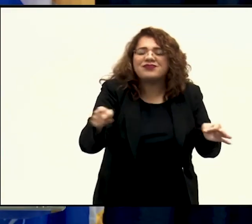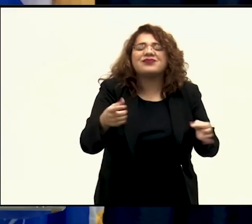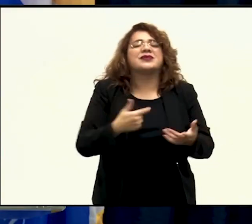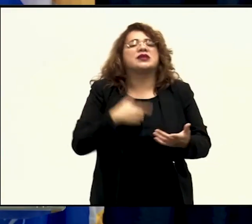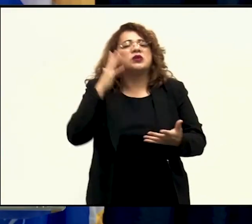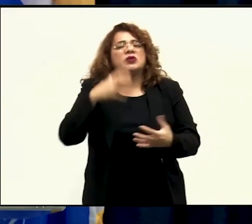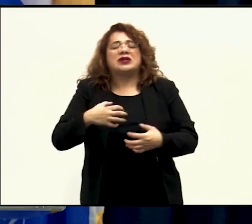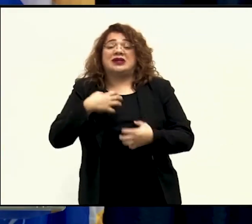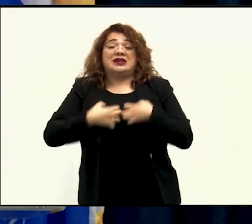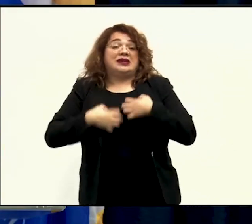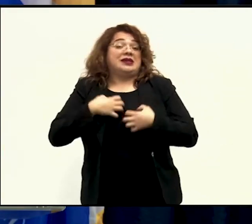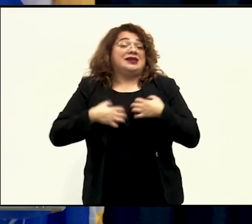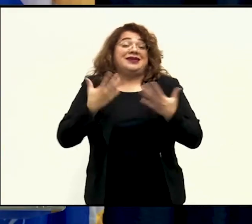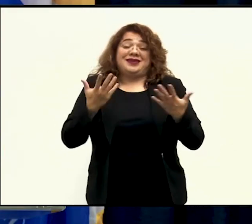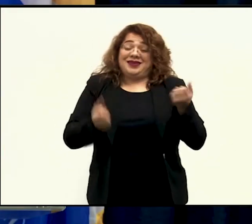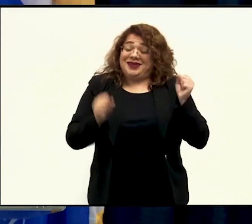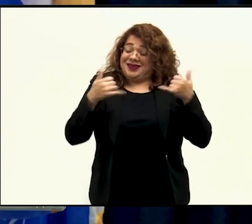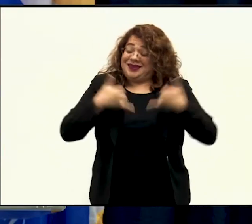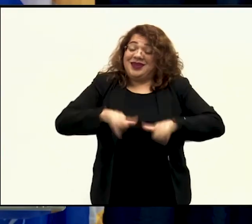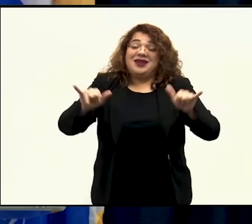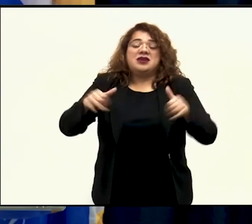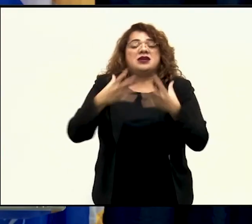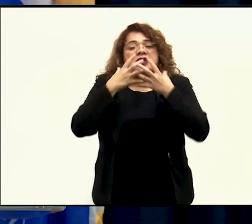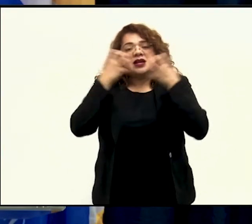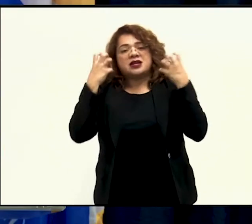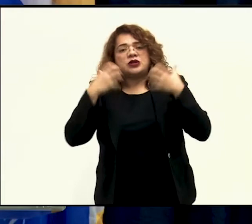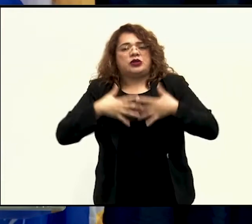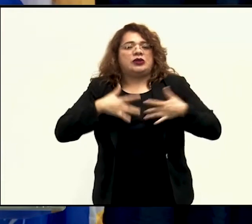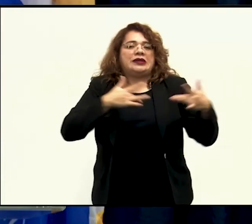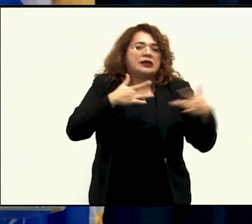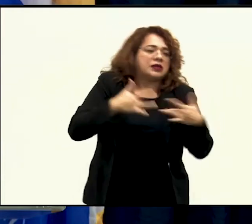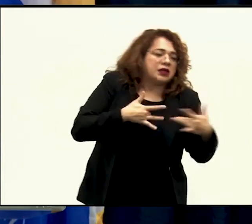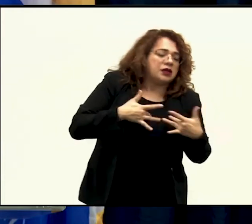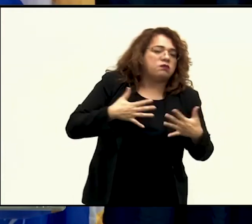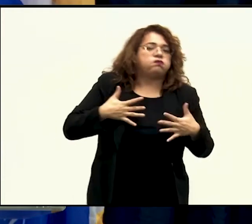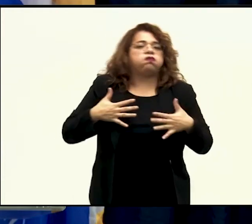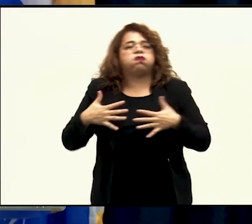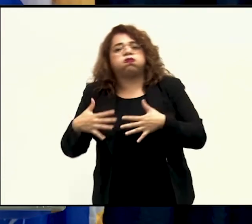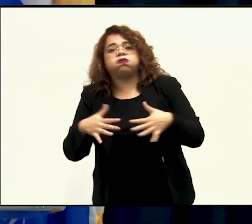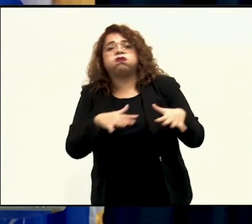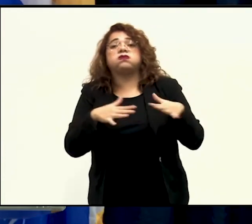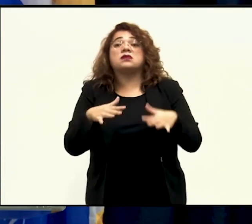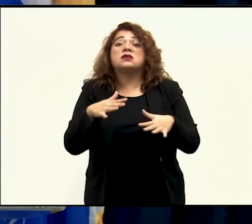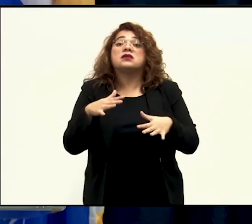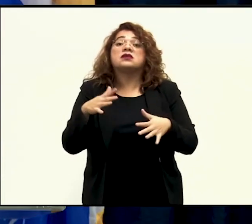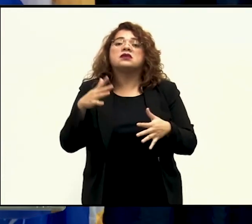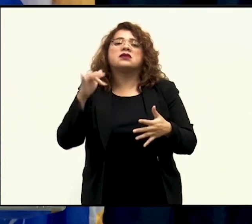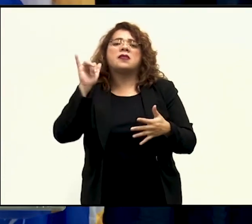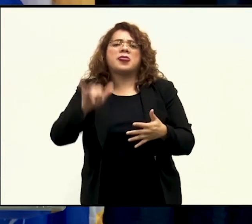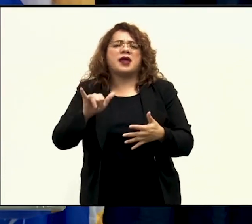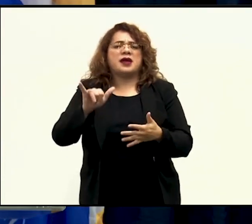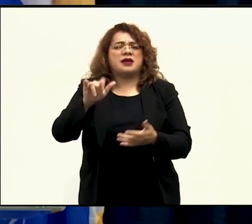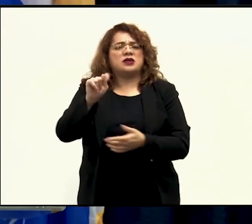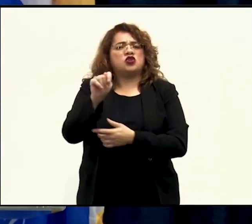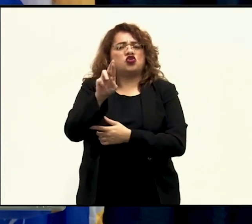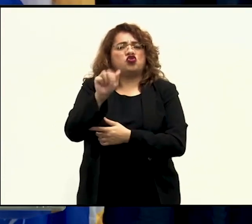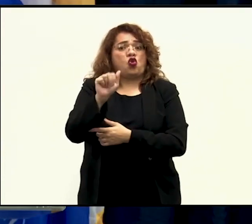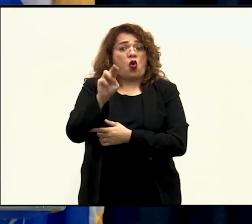anger, anxiety, and will know to acknowledge these feelings. The trauma won't just disappear as the pandemic subsides but there are things that you can